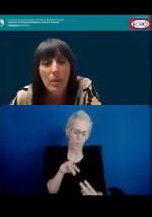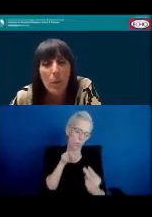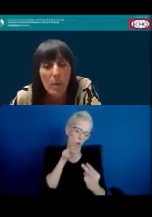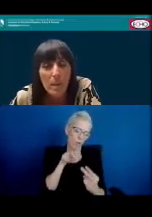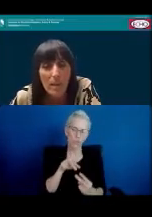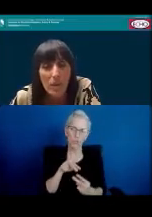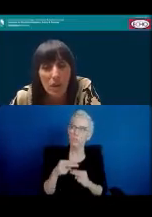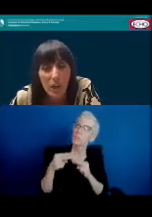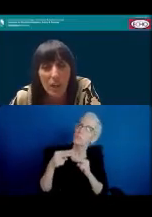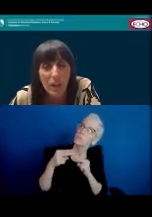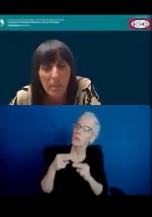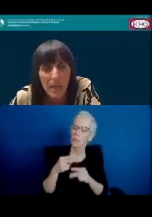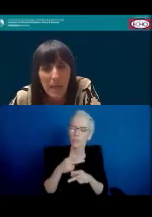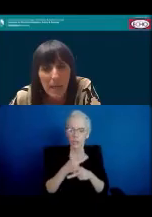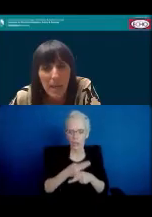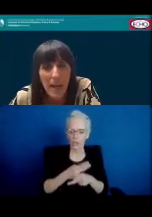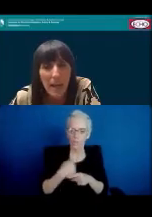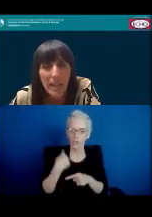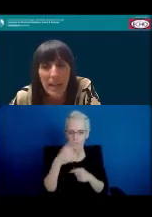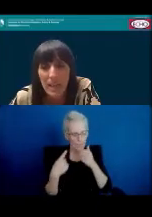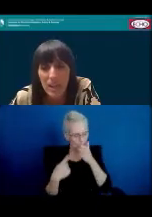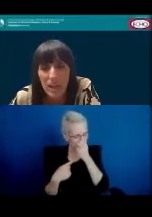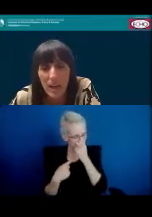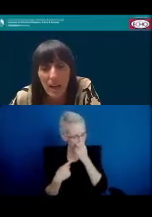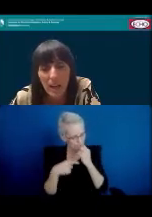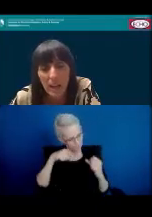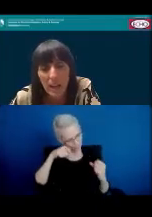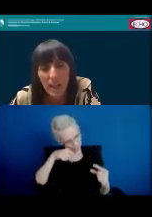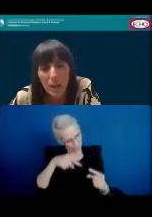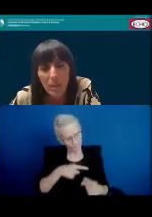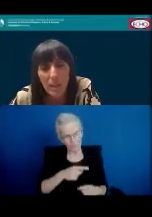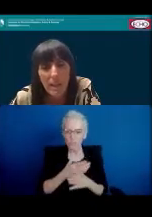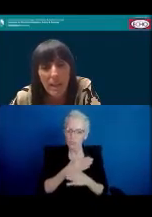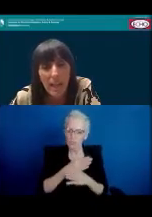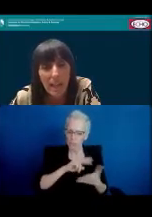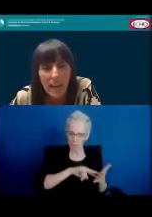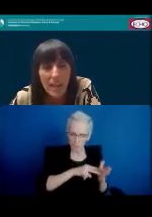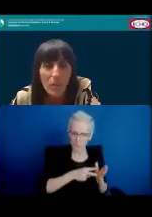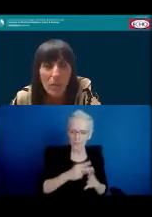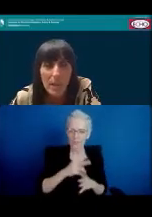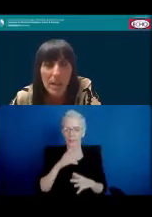moments of shared meaning and engagement, and that is really